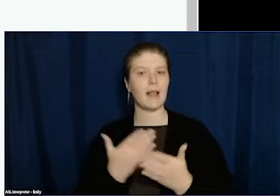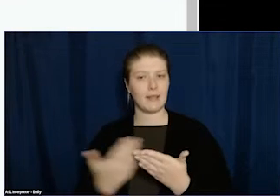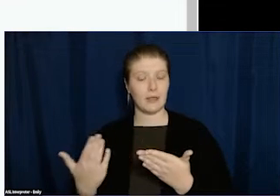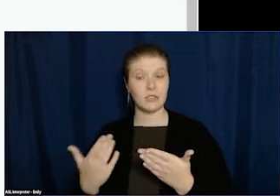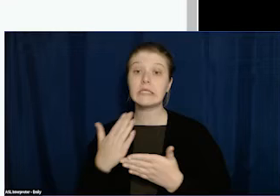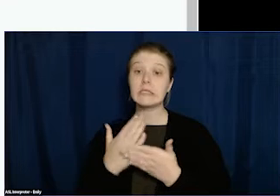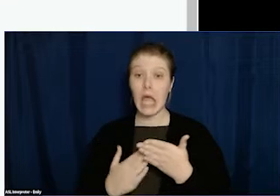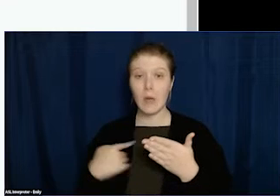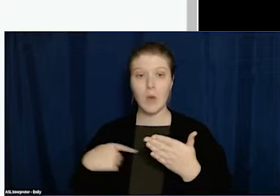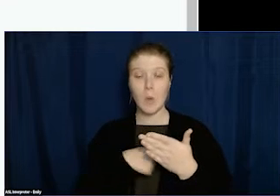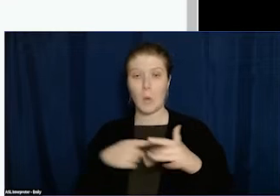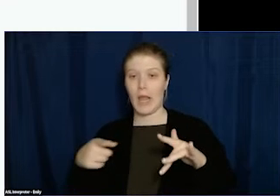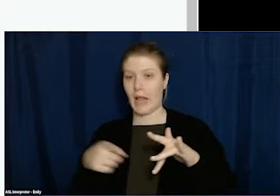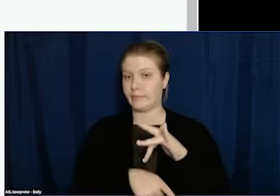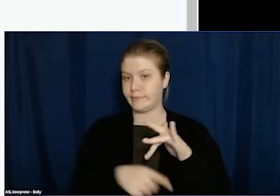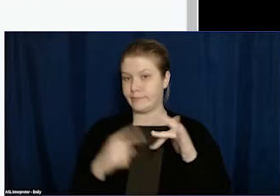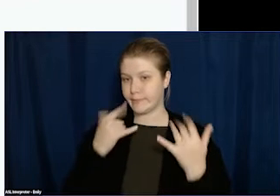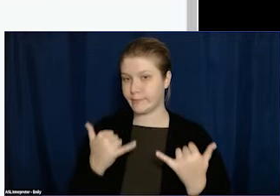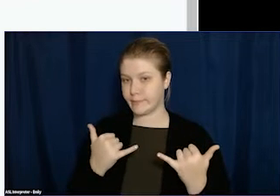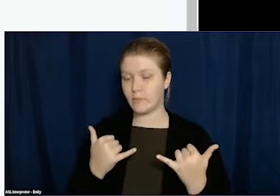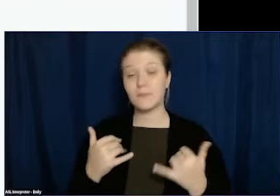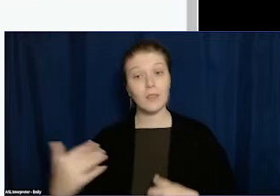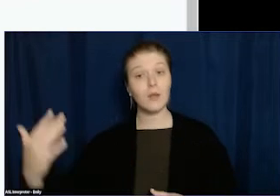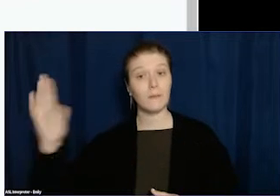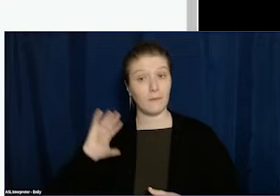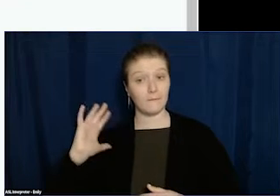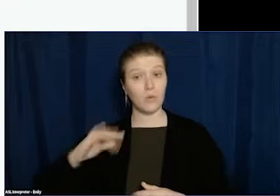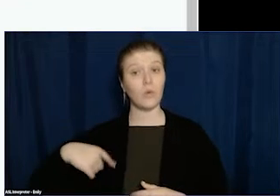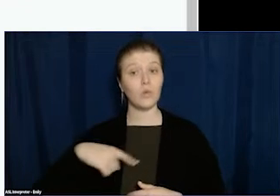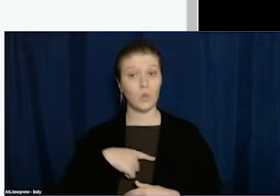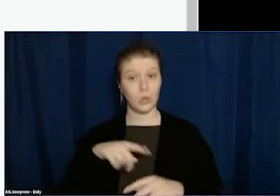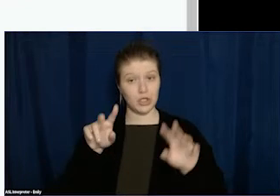So we used to check for fonts, and margins, and line spacing.